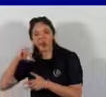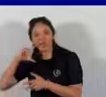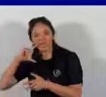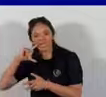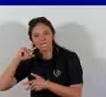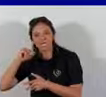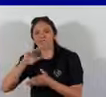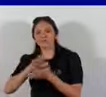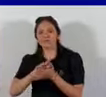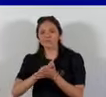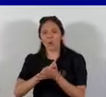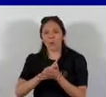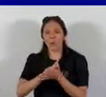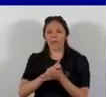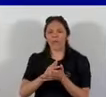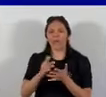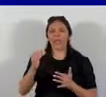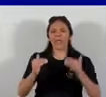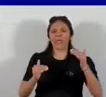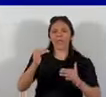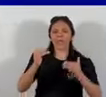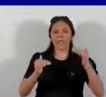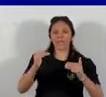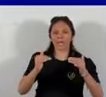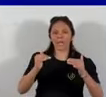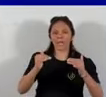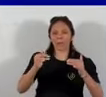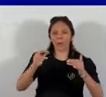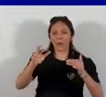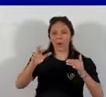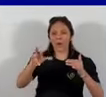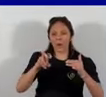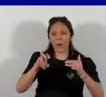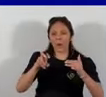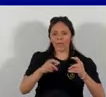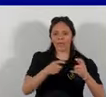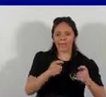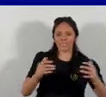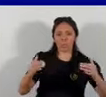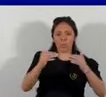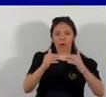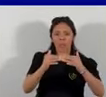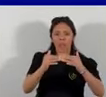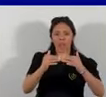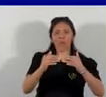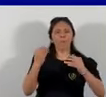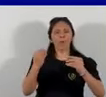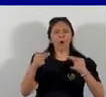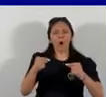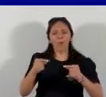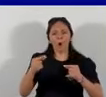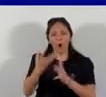But nothing says how it was achieved And in that sense, it is interesting